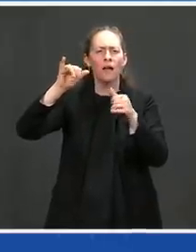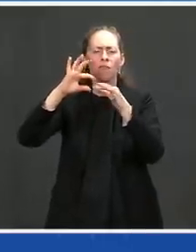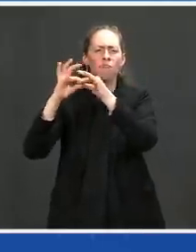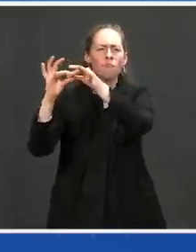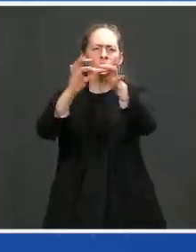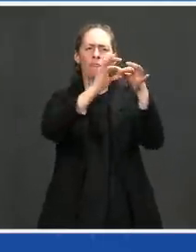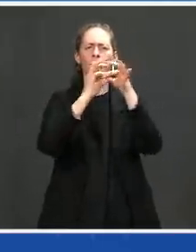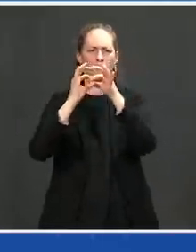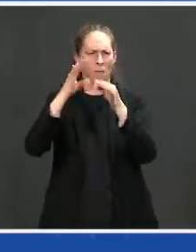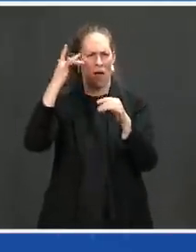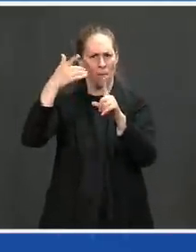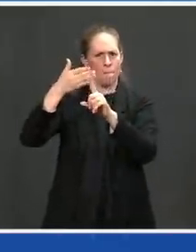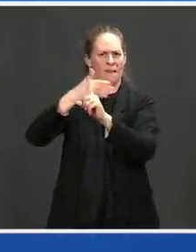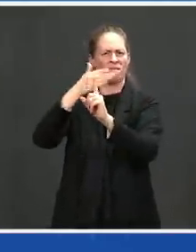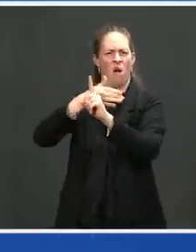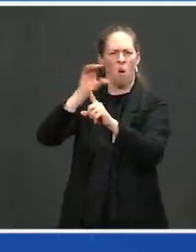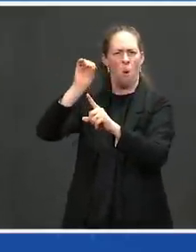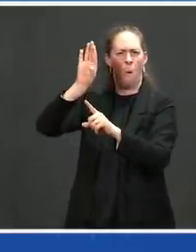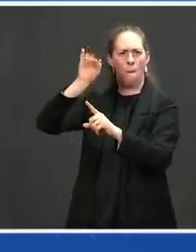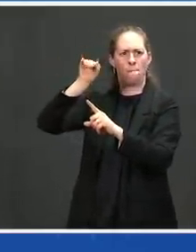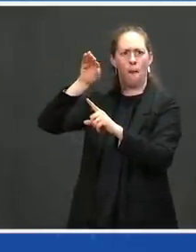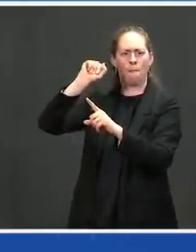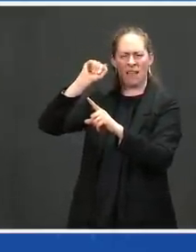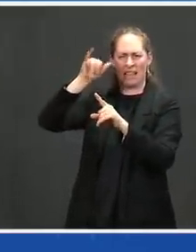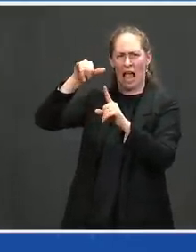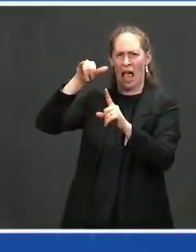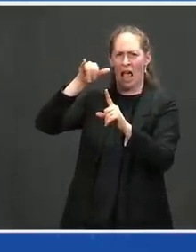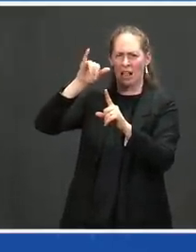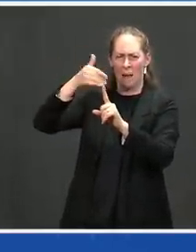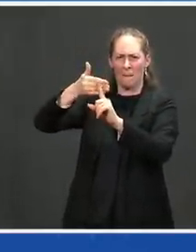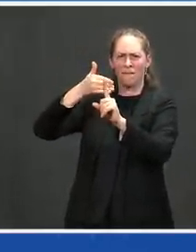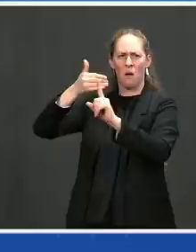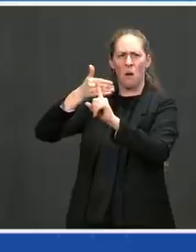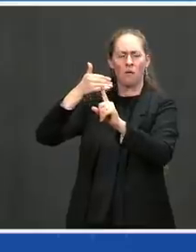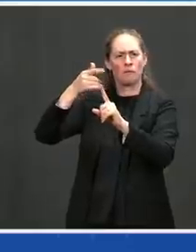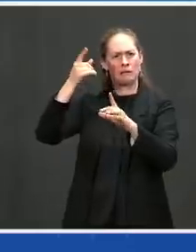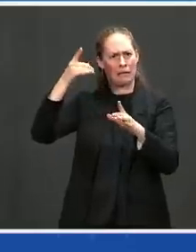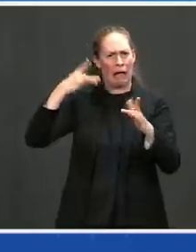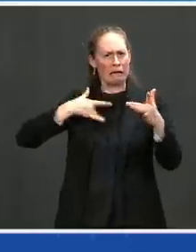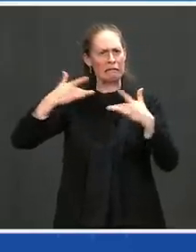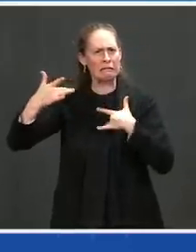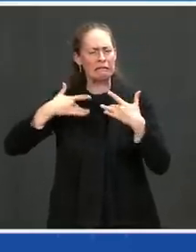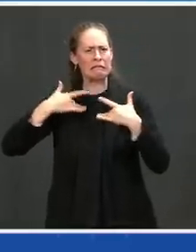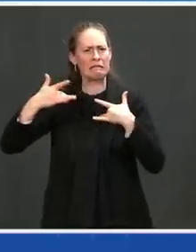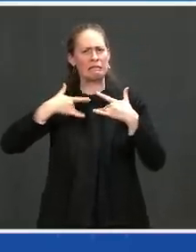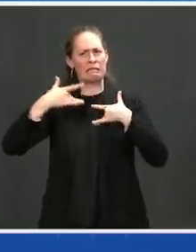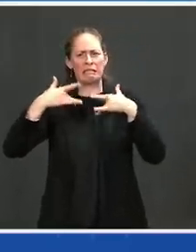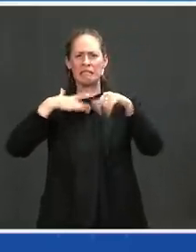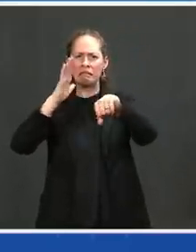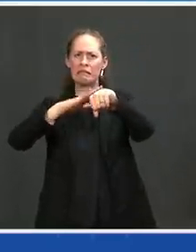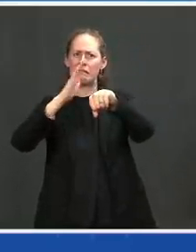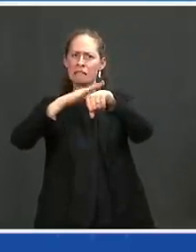was the top foreign policy issue that he was watching. Is that how you assess the crisis in North Korea?